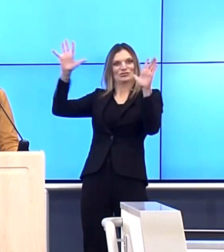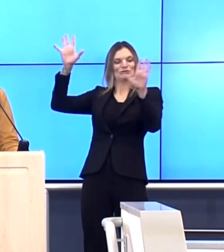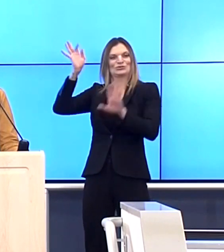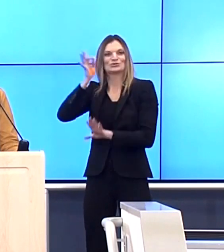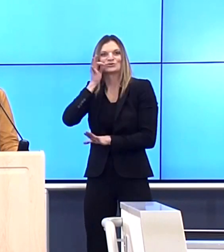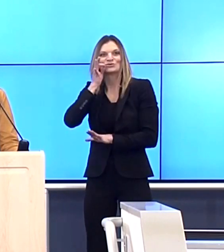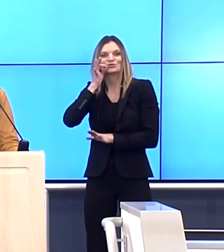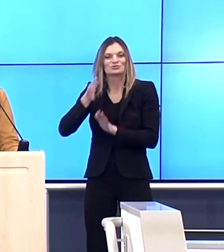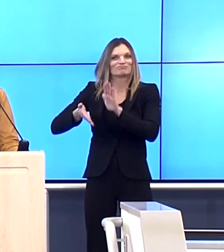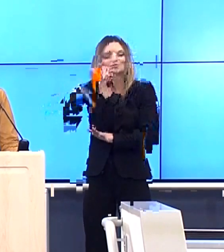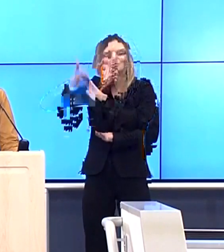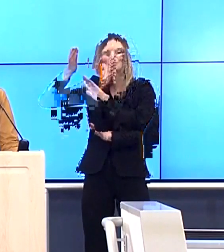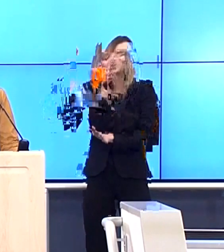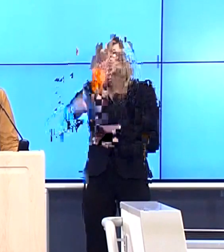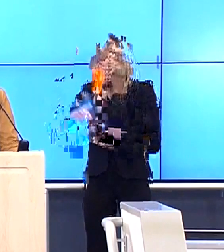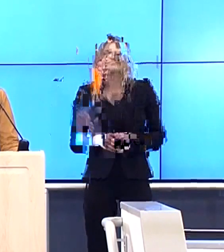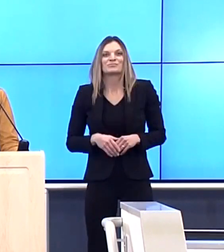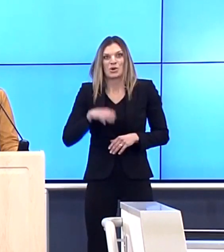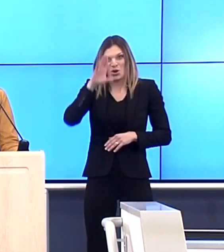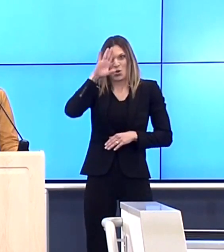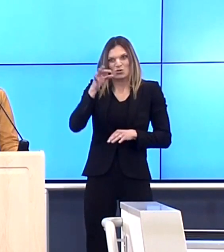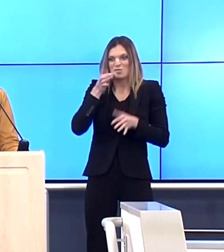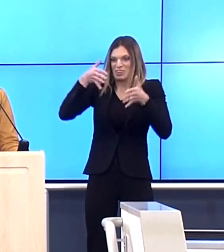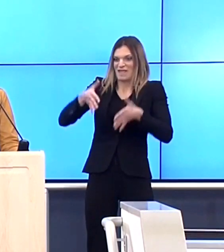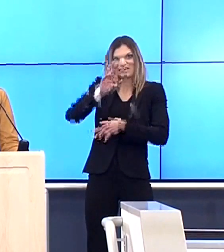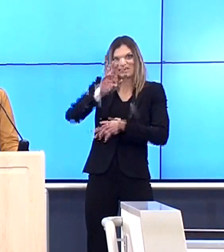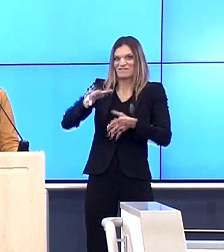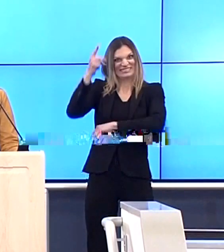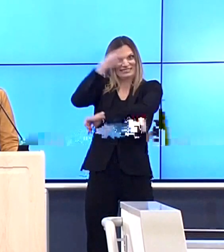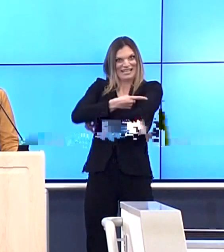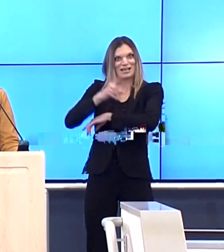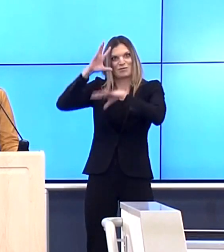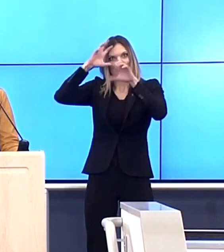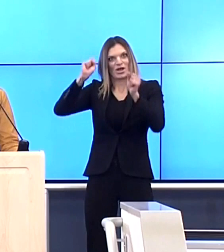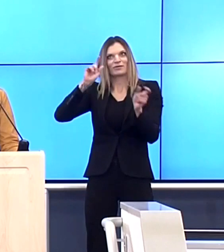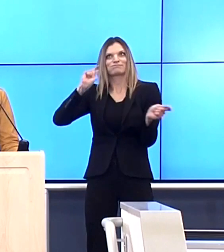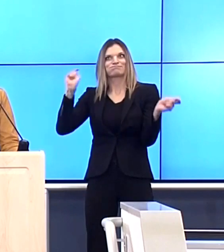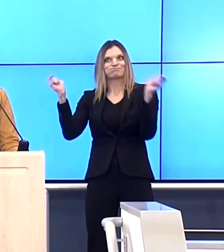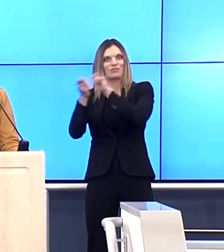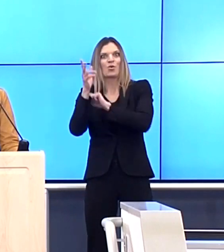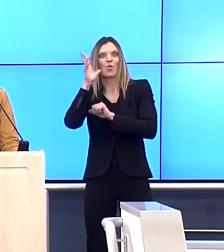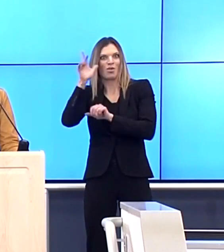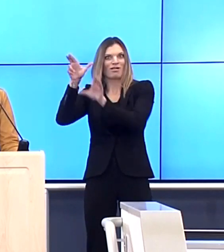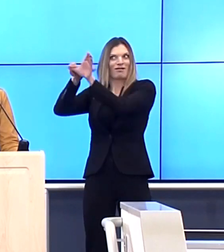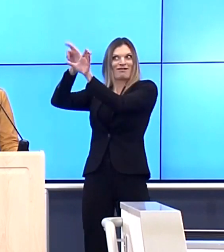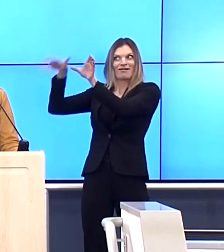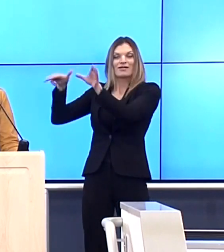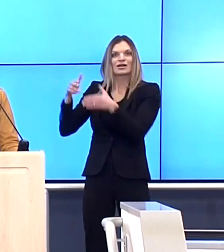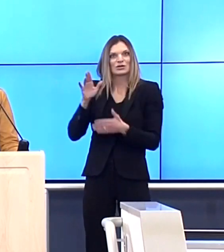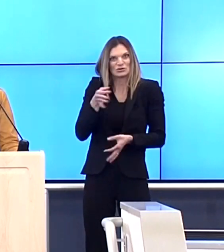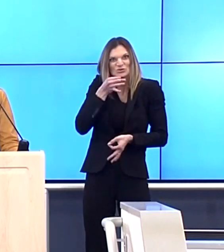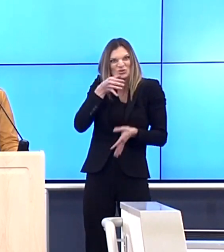AS THE PRESIDENT PREPARES TO LEAVE OFFICE, PART OF HIS LEGACY LEAVE OFFICE, PART OF HIS LEGACY WILL BE DET SHAPED BY WILL BE DET SHAPED BY THESE LAST 66 DAYS.